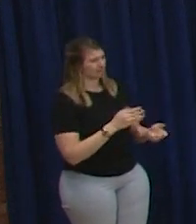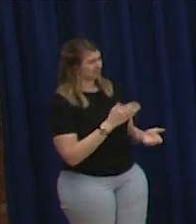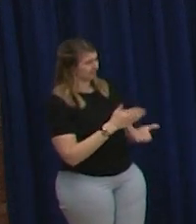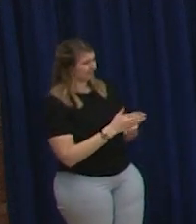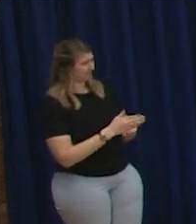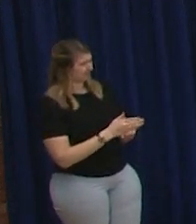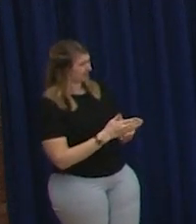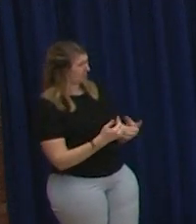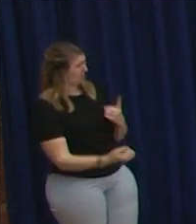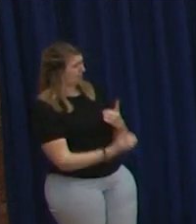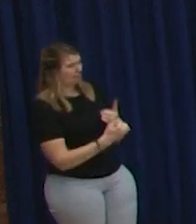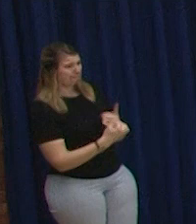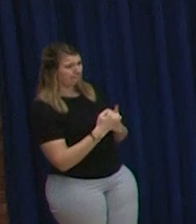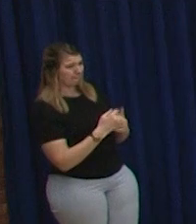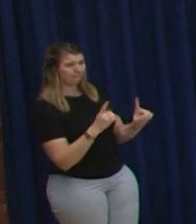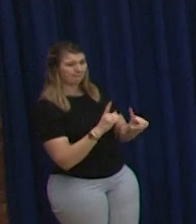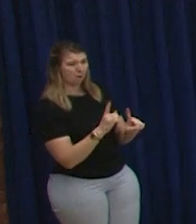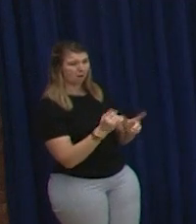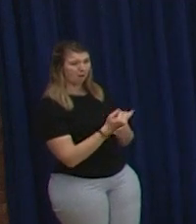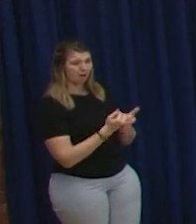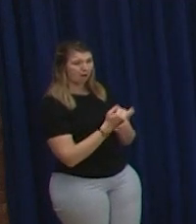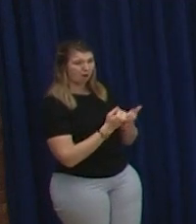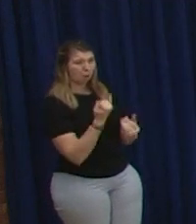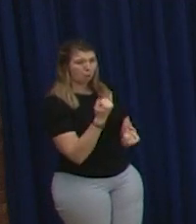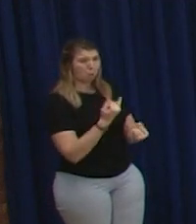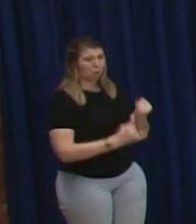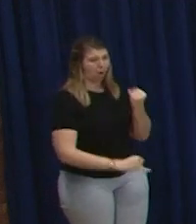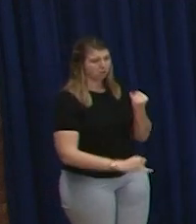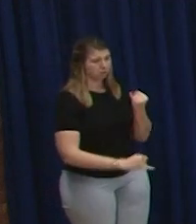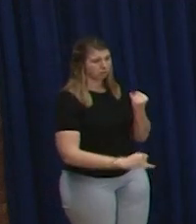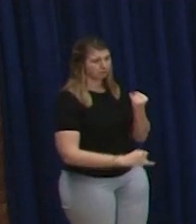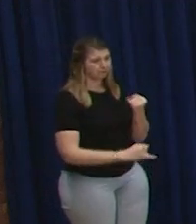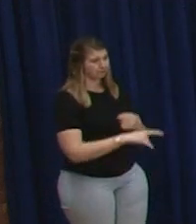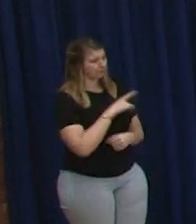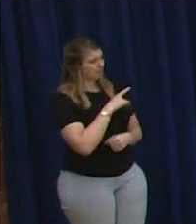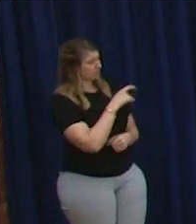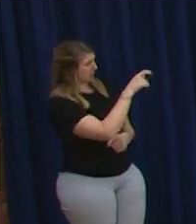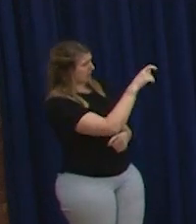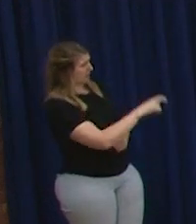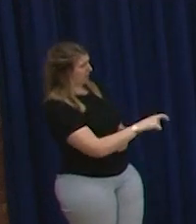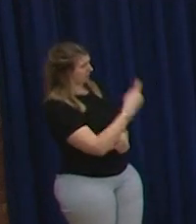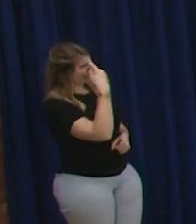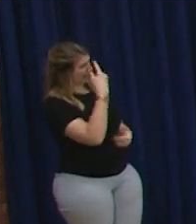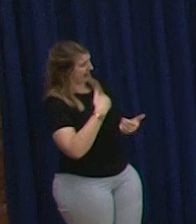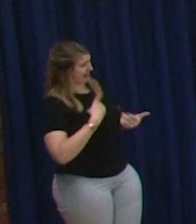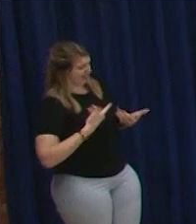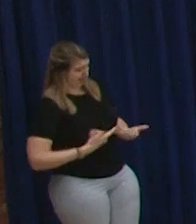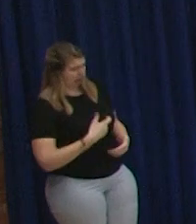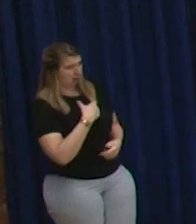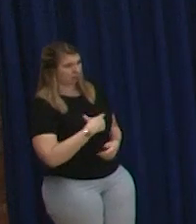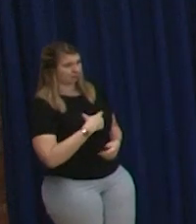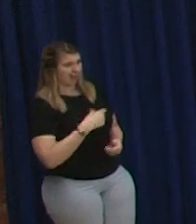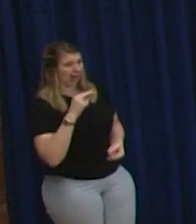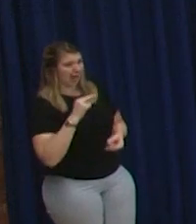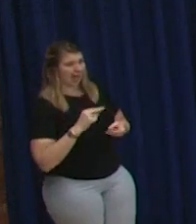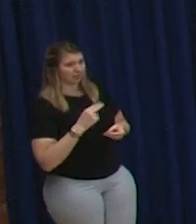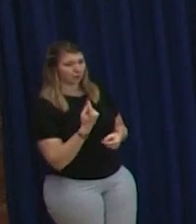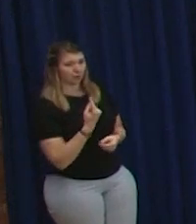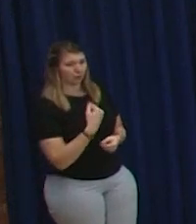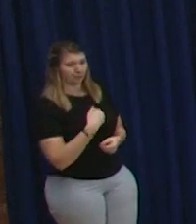bit of that, is that one of those people who thought that I am less post diagnosis was me.